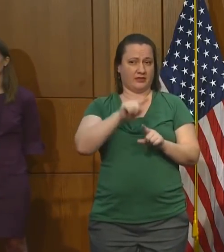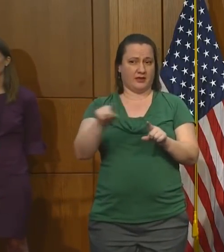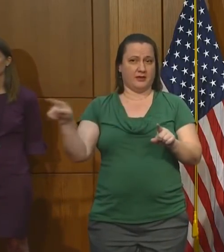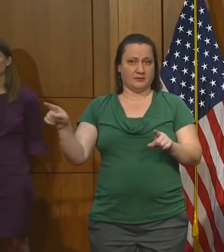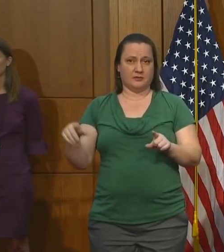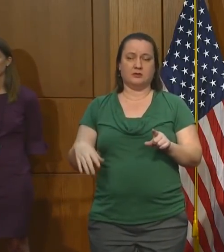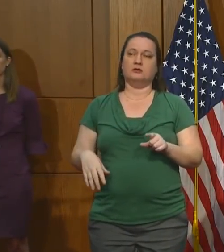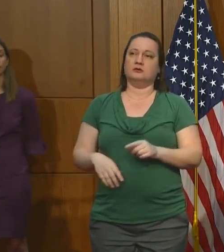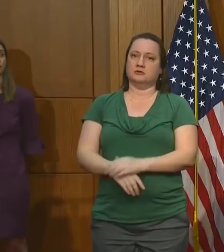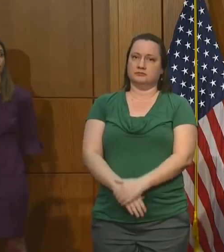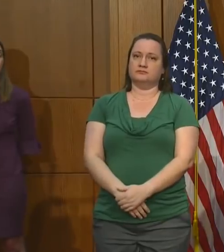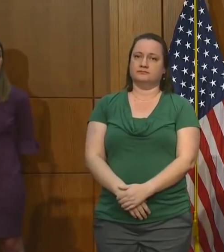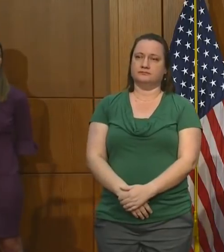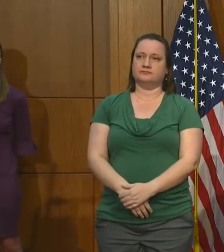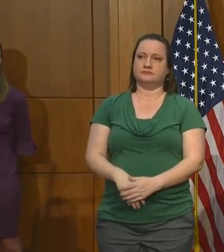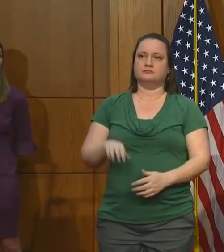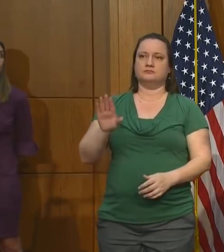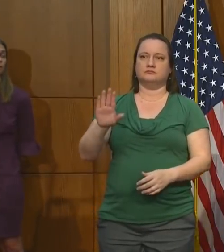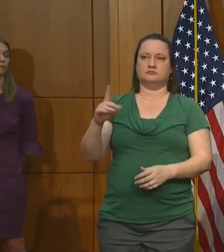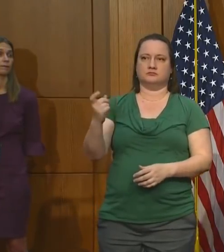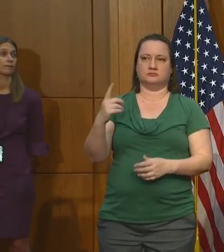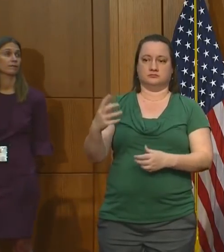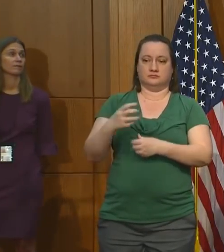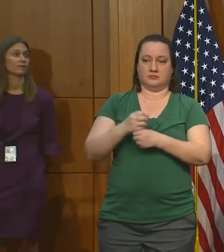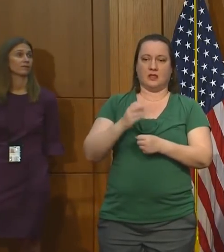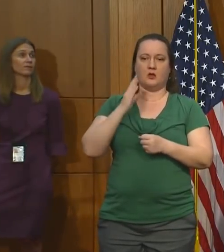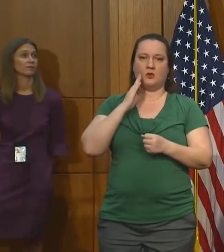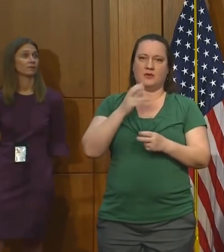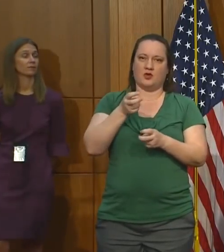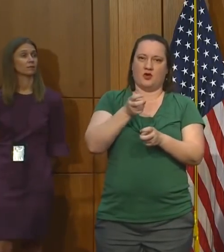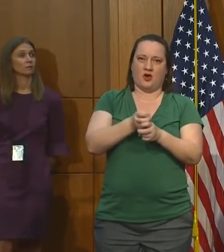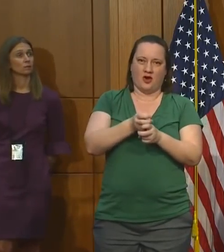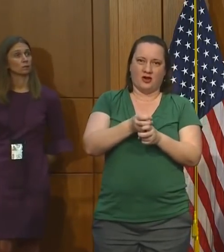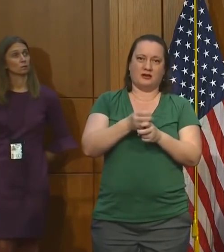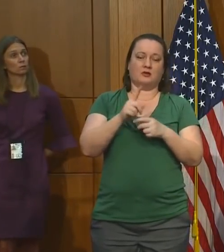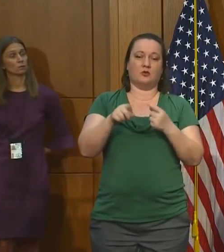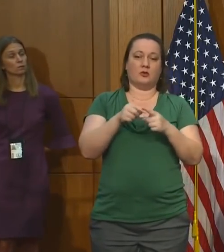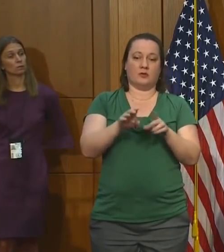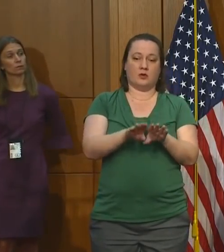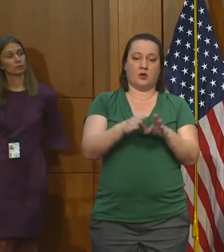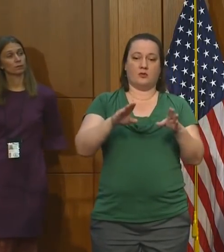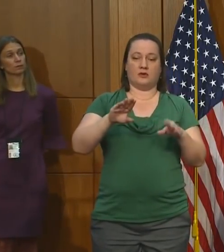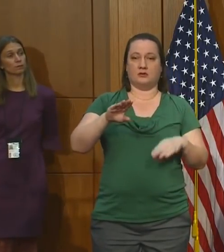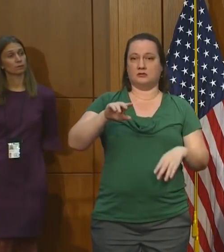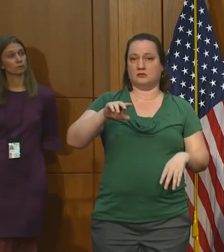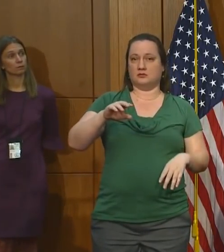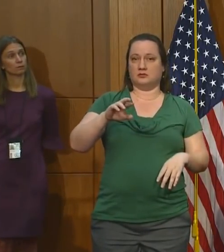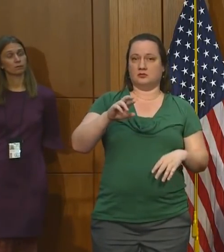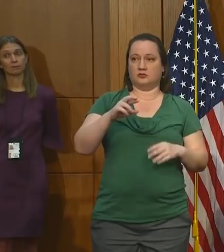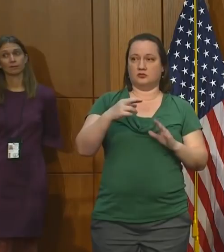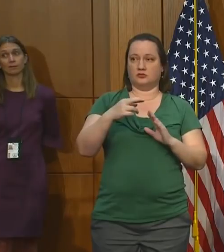NEVER GOING BACK ONCE I GET A CHANCE GET STARTED. HIS OWN MARK THERE'S NO WAY THAT POINT